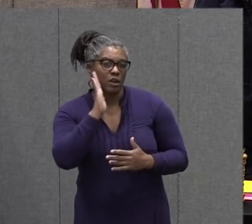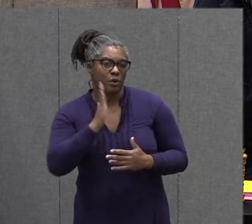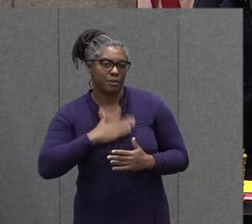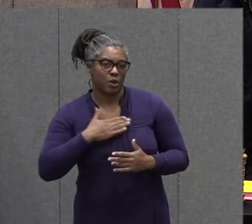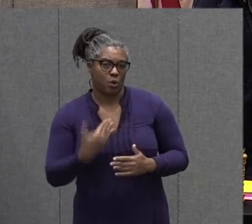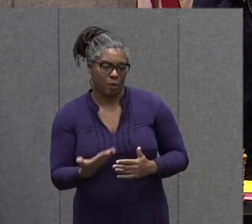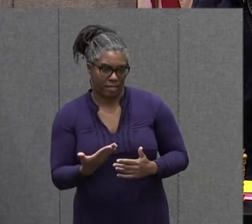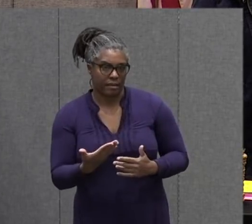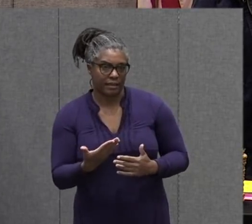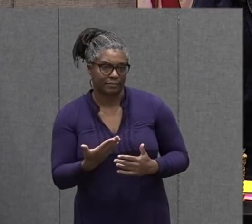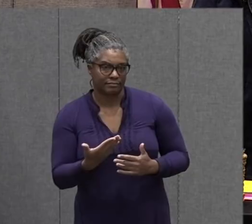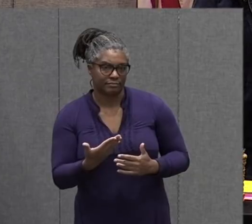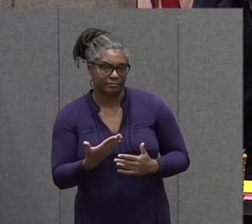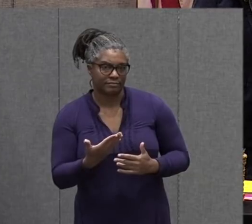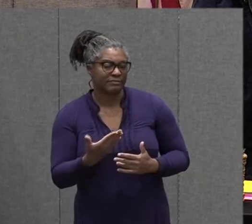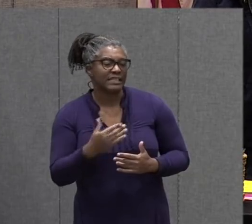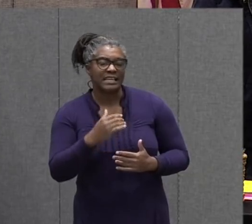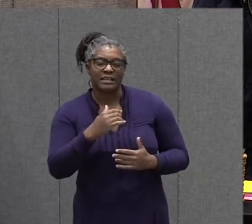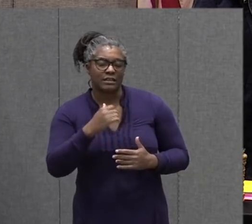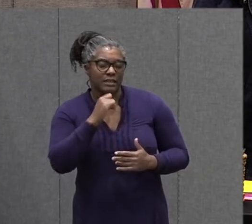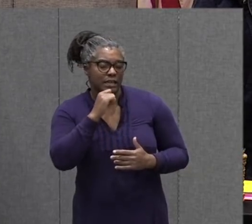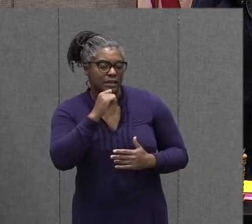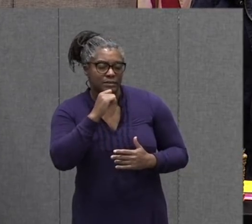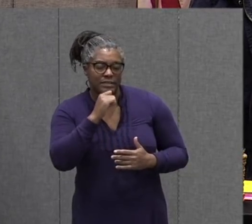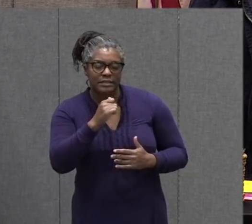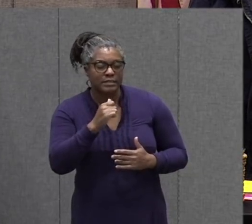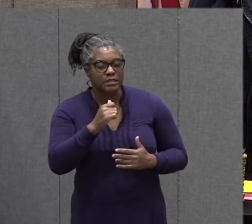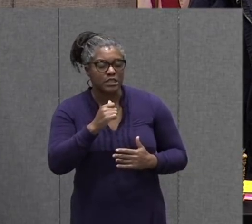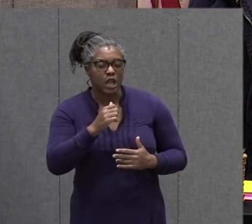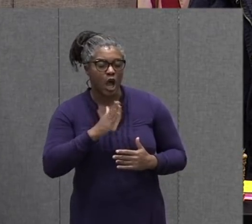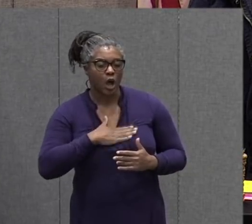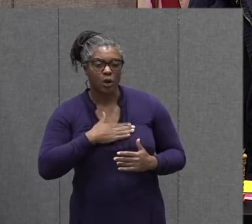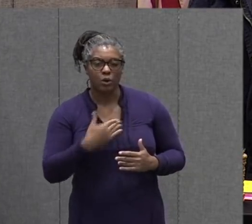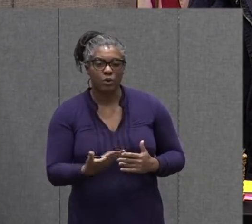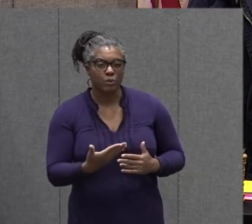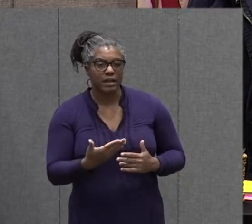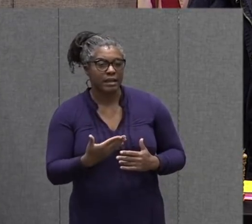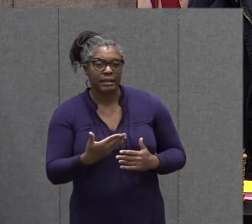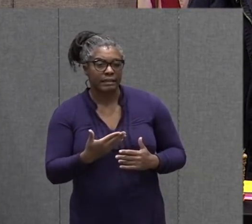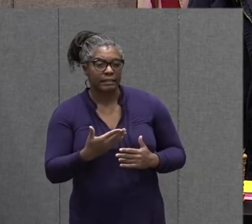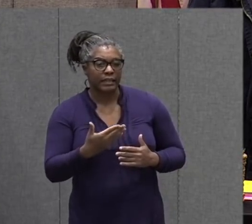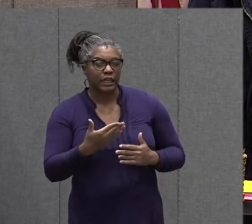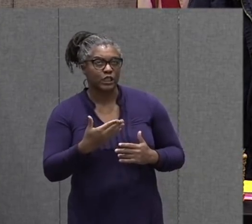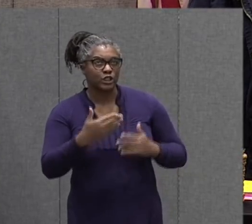the whole picture of what the value of poetry holds for everyone.